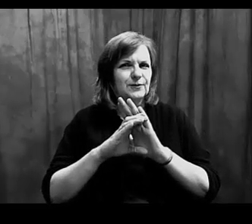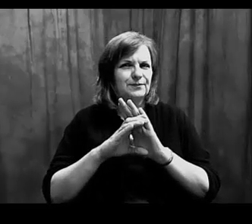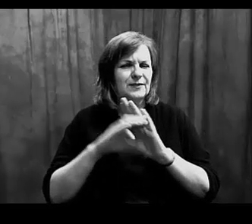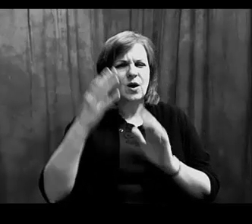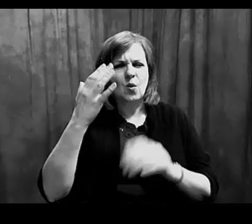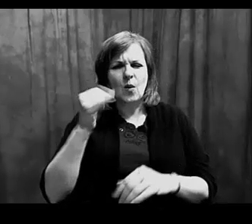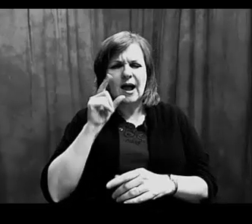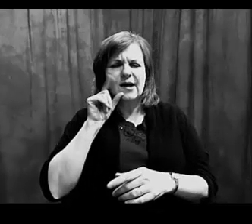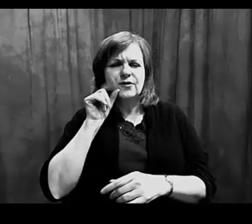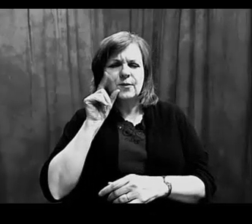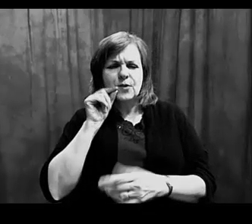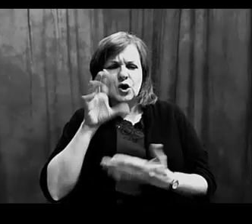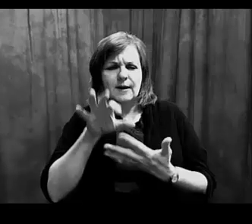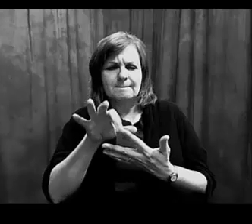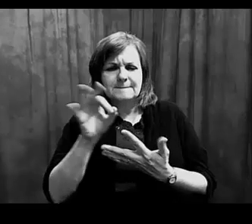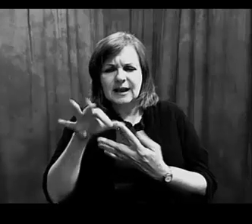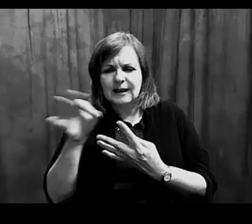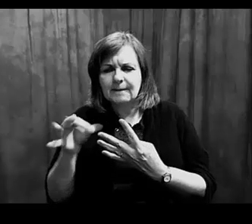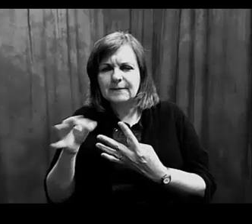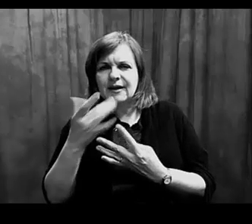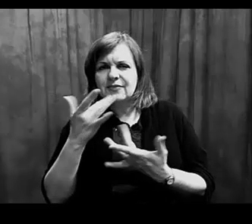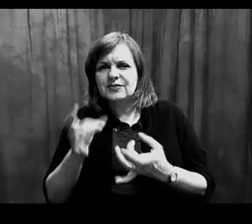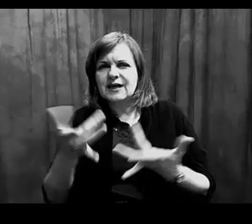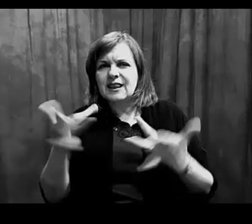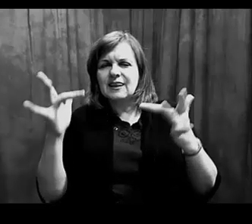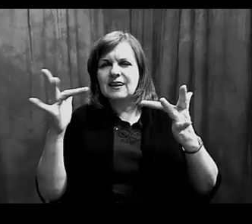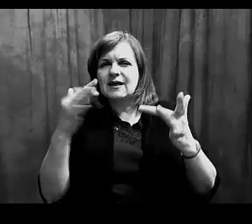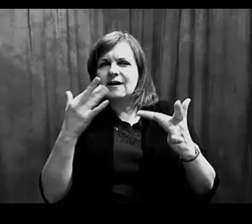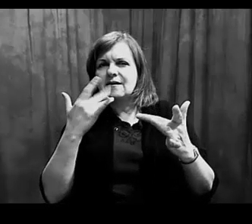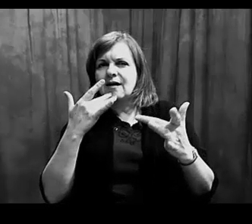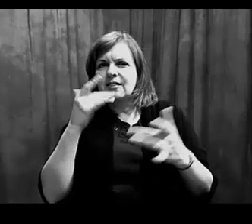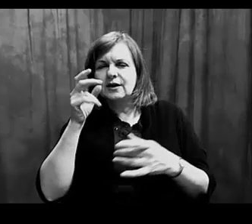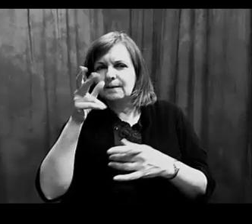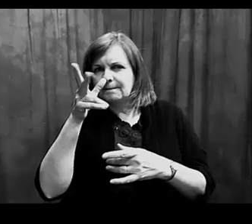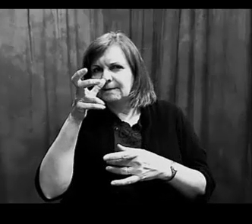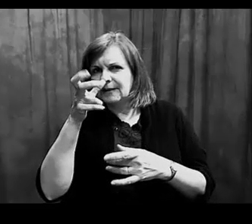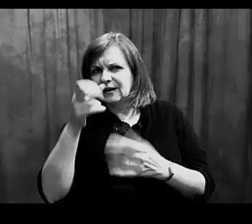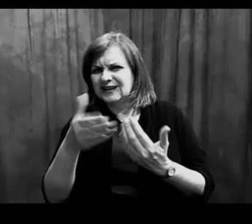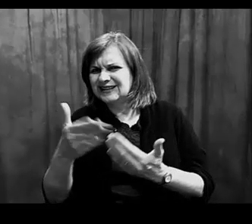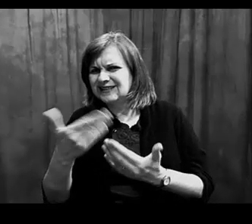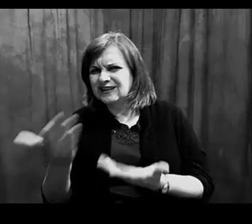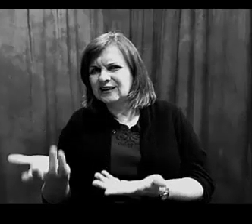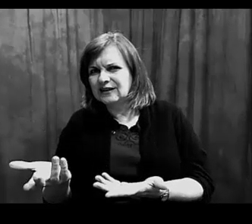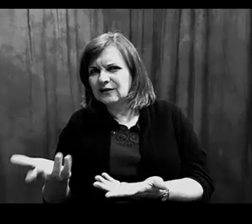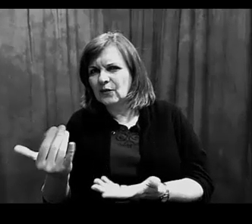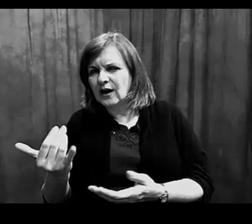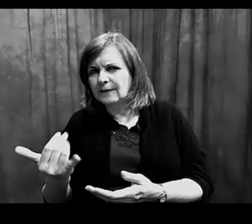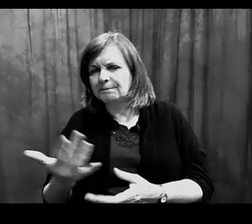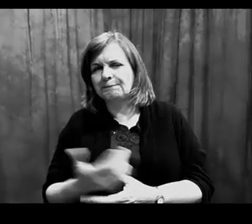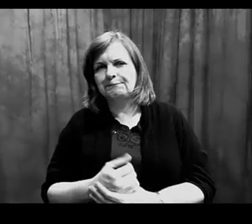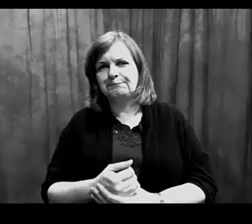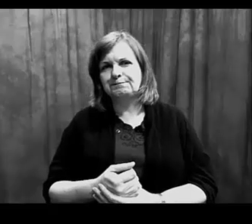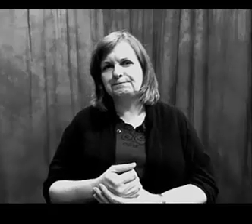and when we talk about adaptation I'm not just talking about you can put on a coat because you're cold [that's acclimation!!]